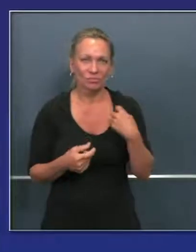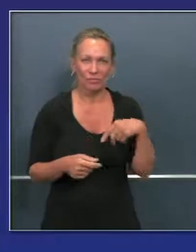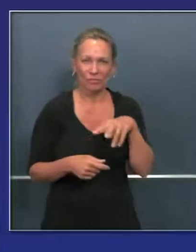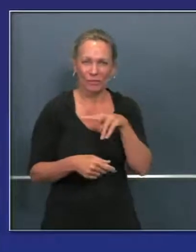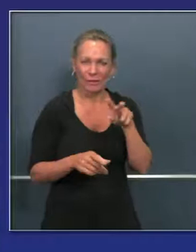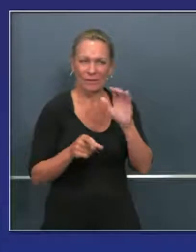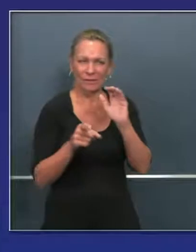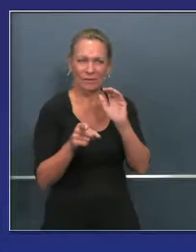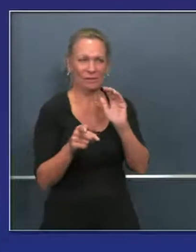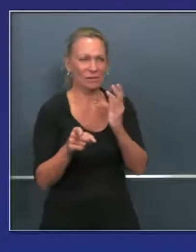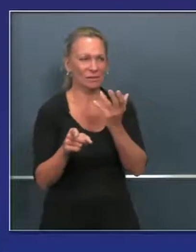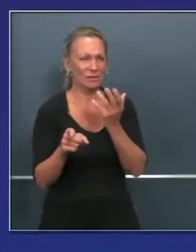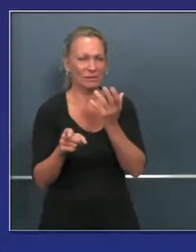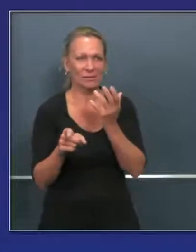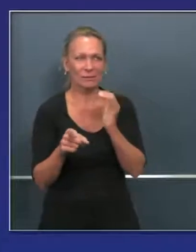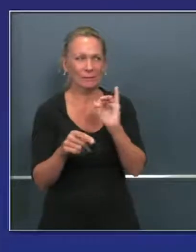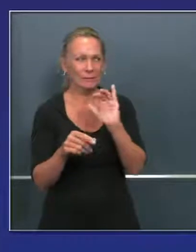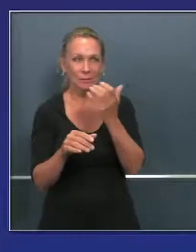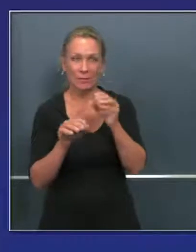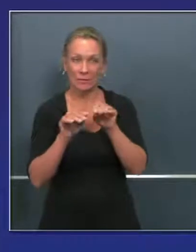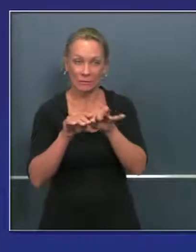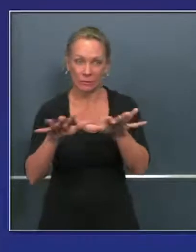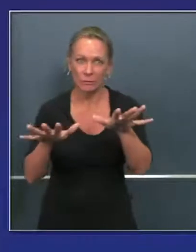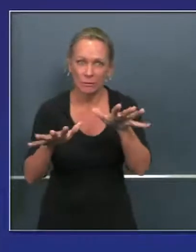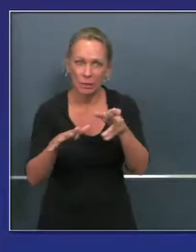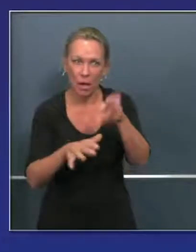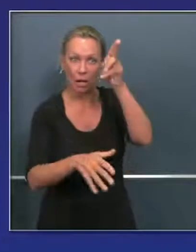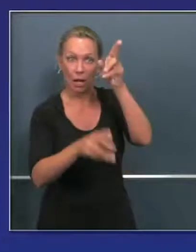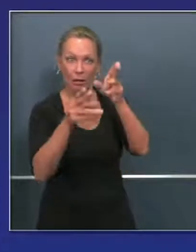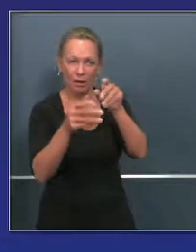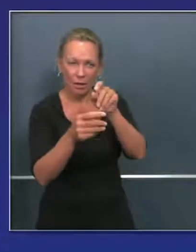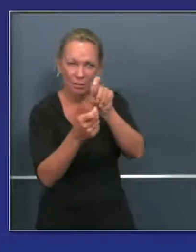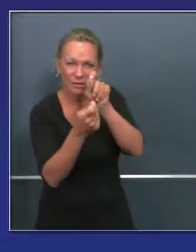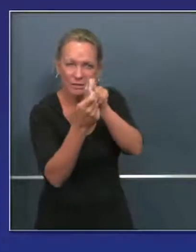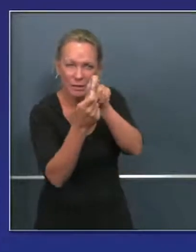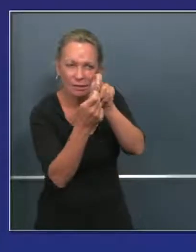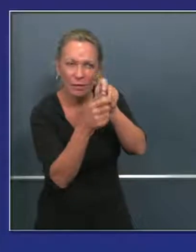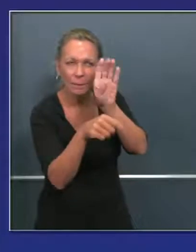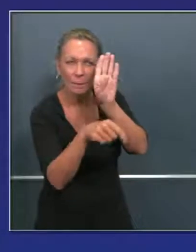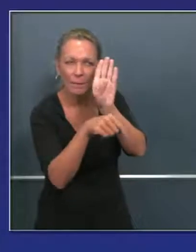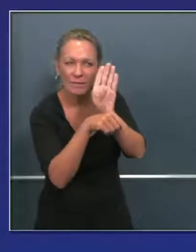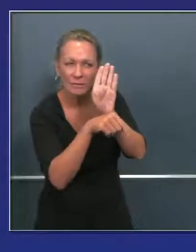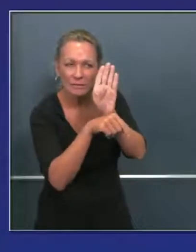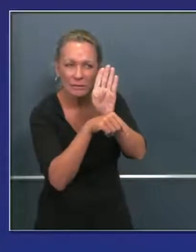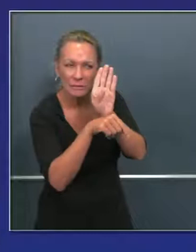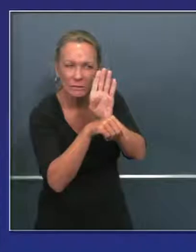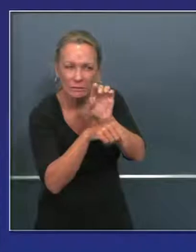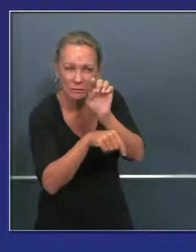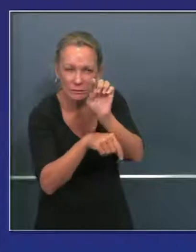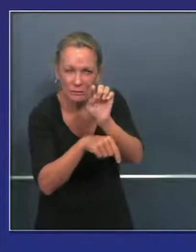and support we can provide a county looking at those sectors that close understanding what they